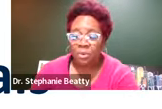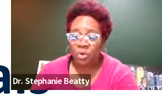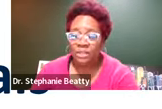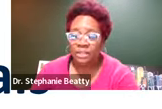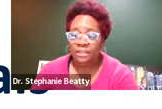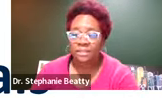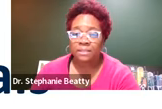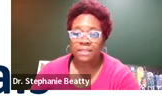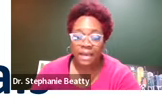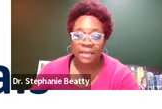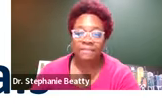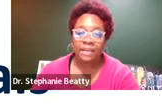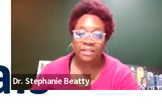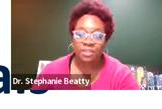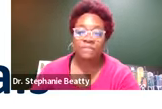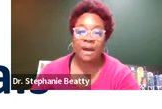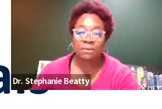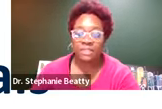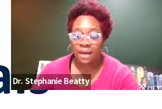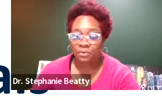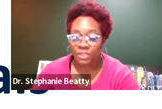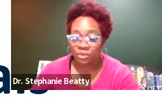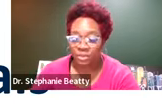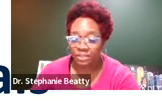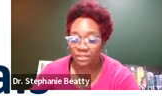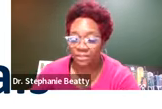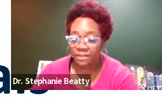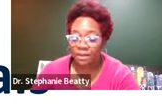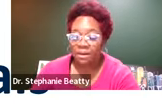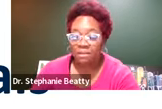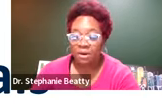Number one is take advantage of outside resources.